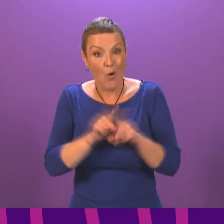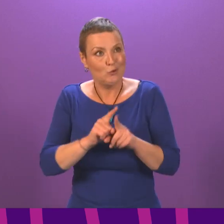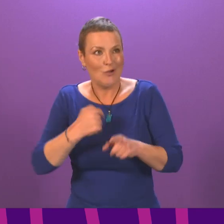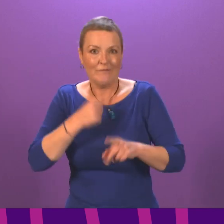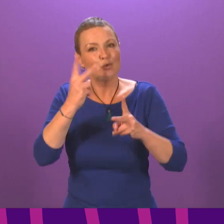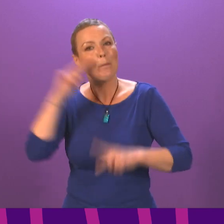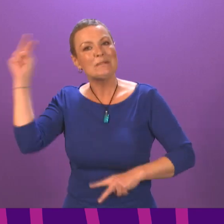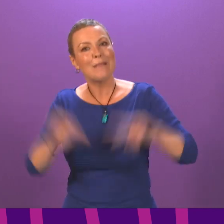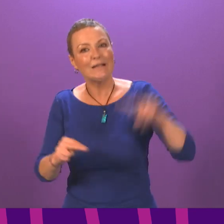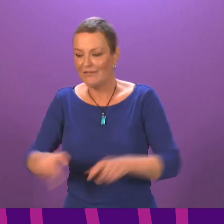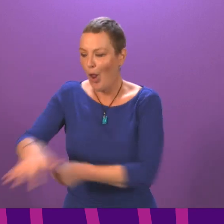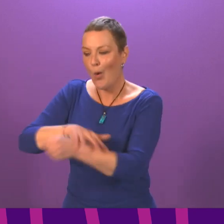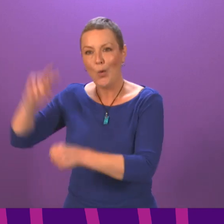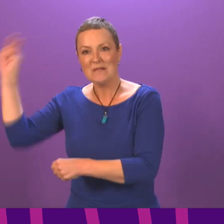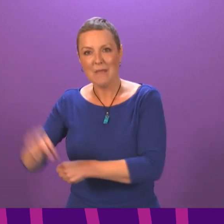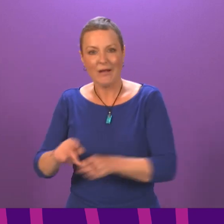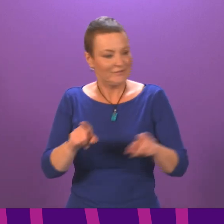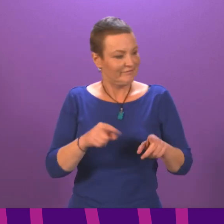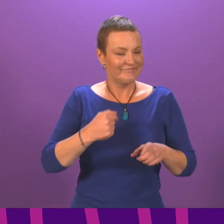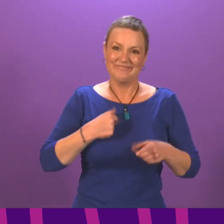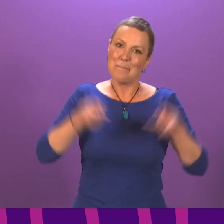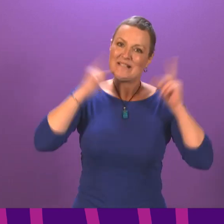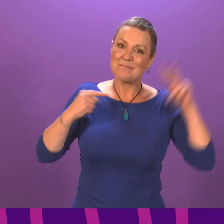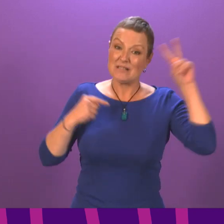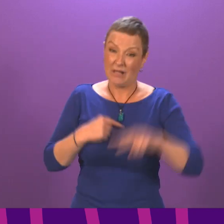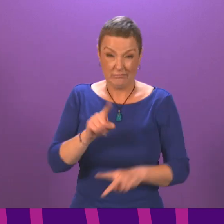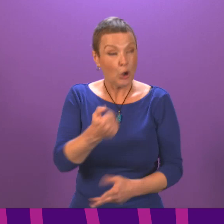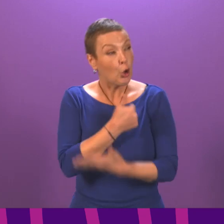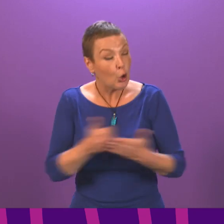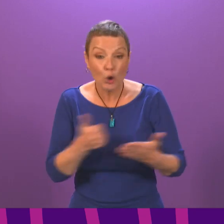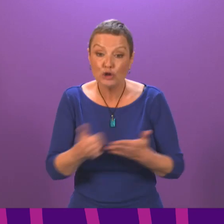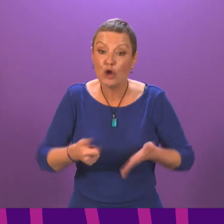that, with most planning applications, whatever the outcome, some people will think that it